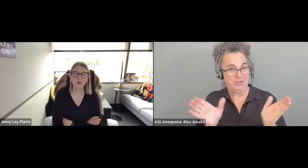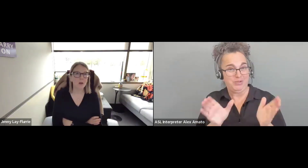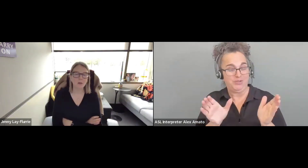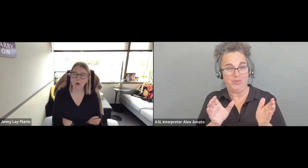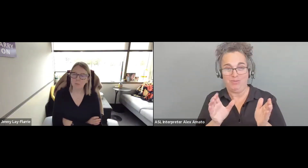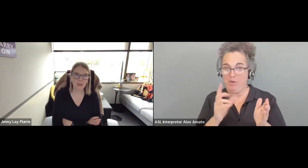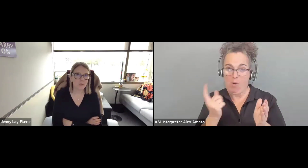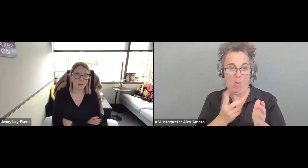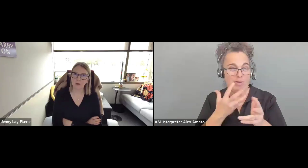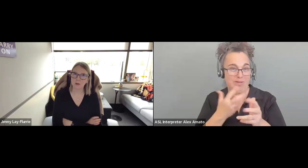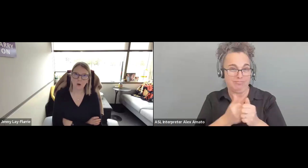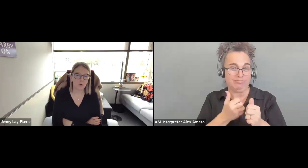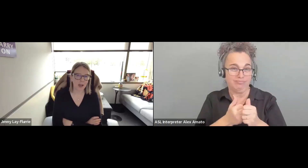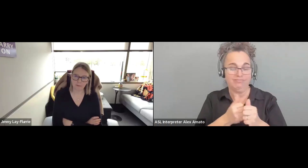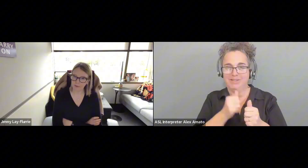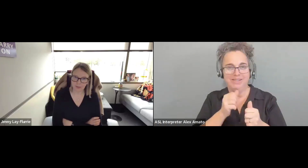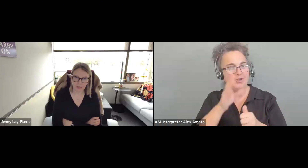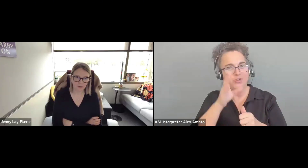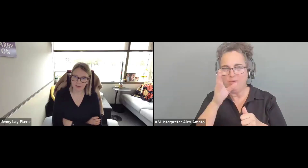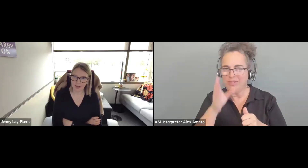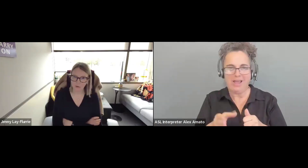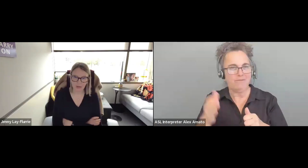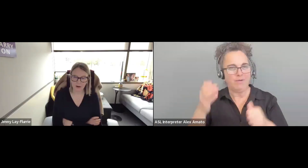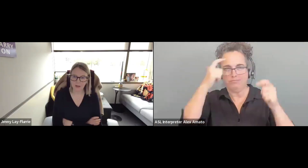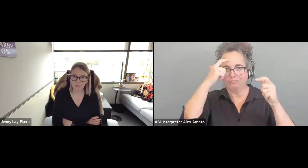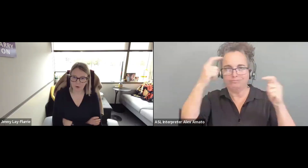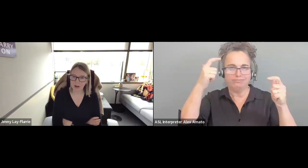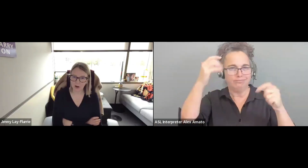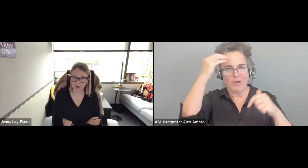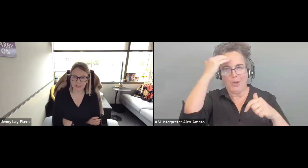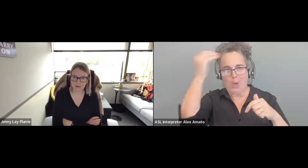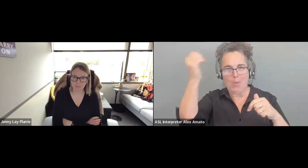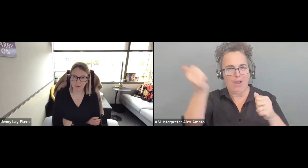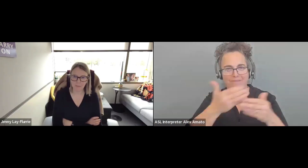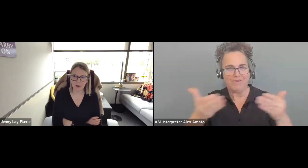One, don't believe you're gonna know everything that's out there. It's very hard to keep up.